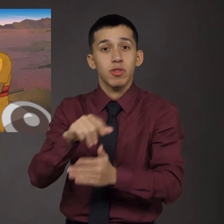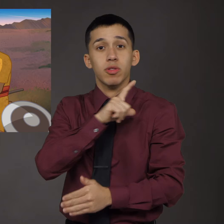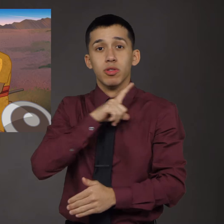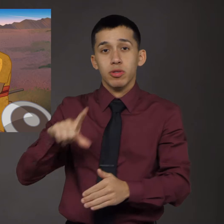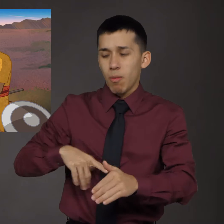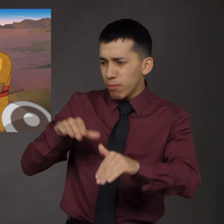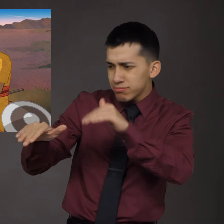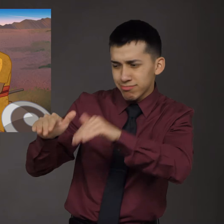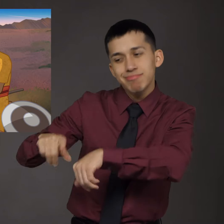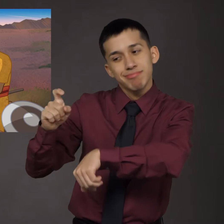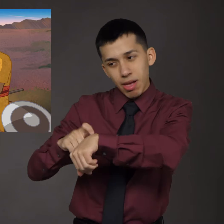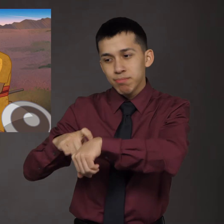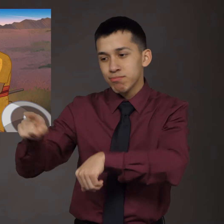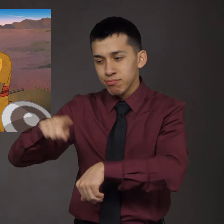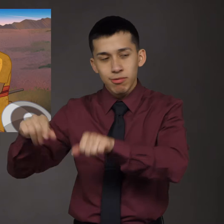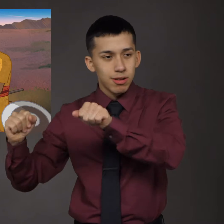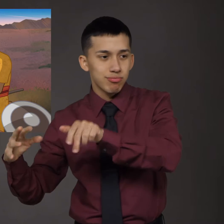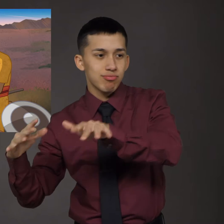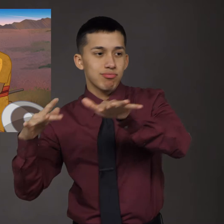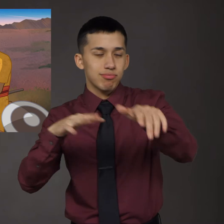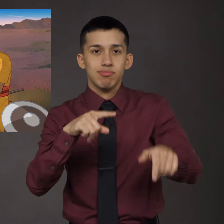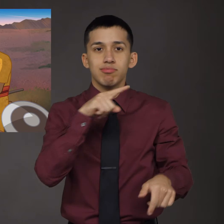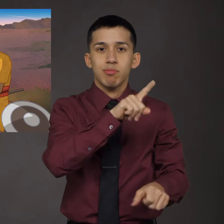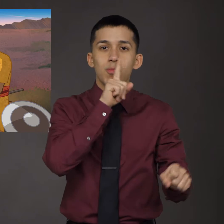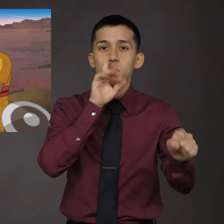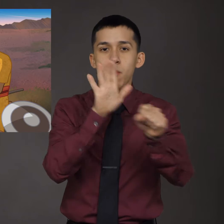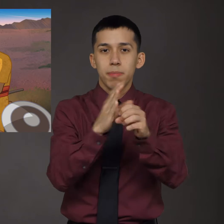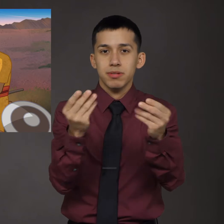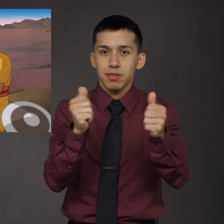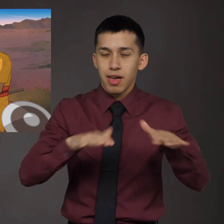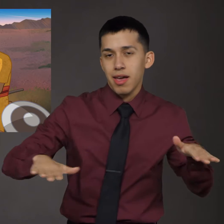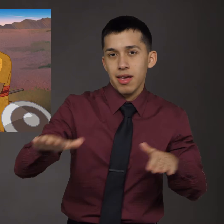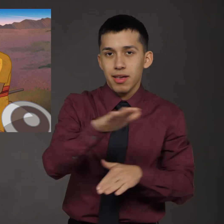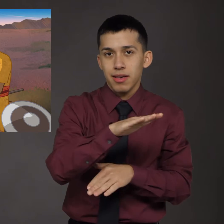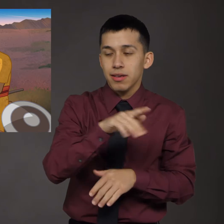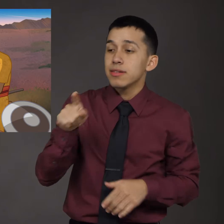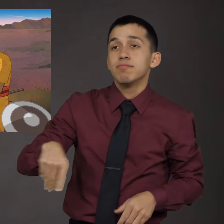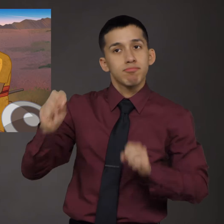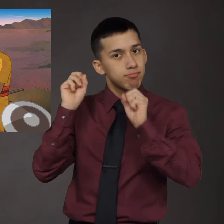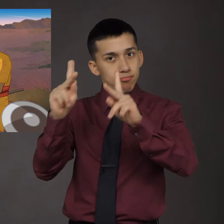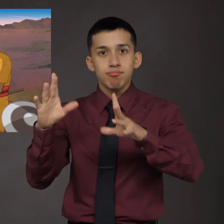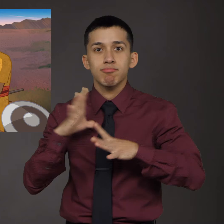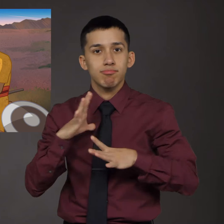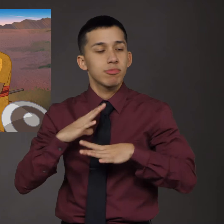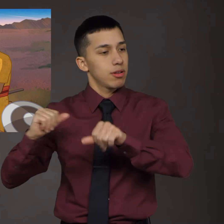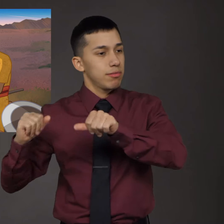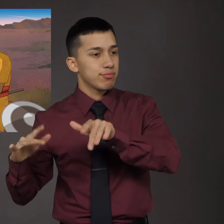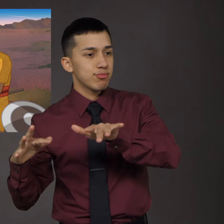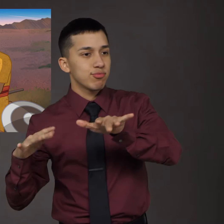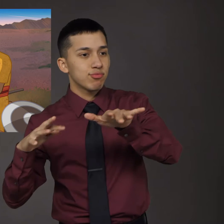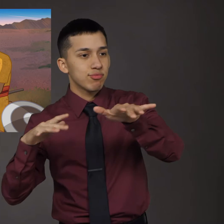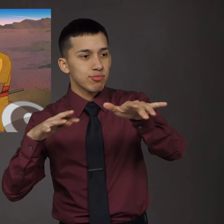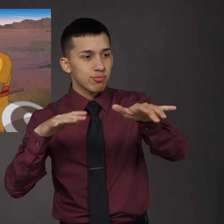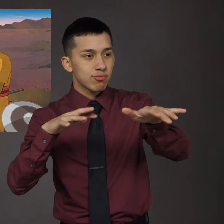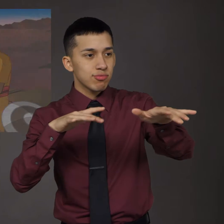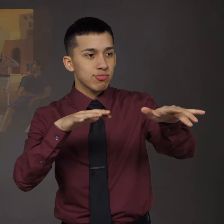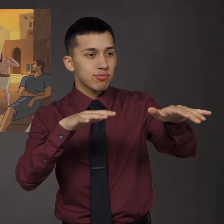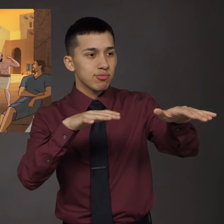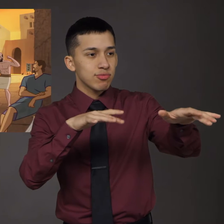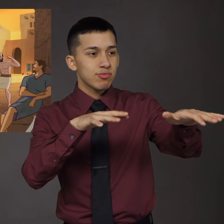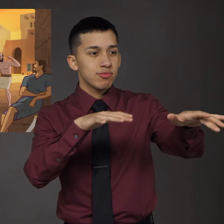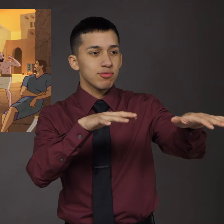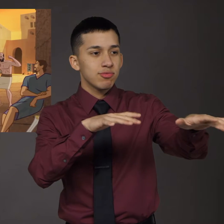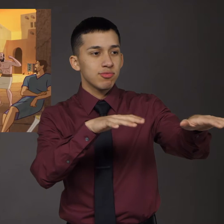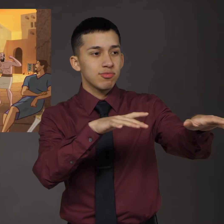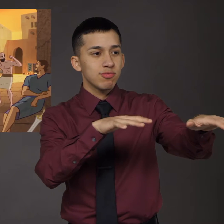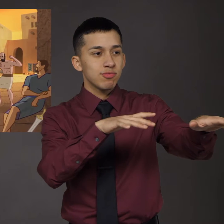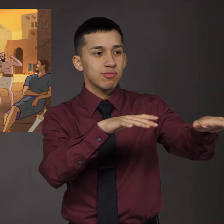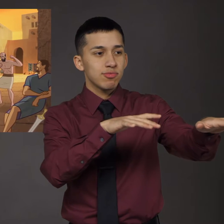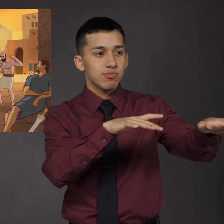the Lord said it was time for them to move to the promised land.